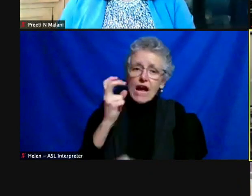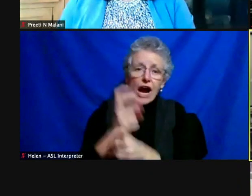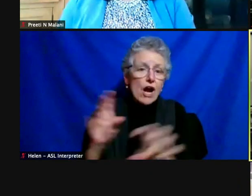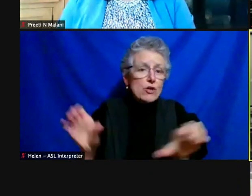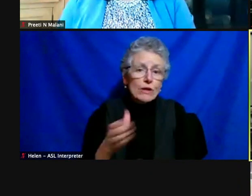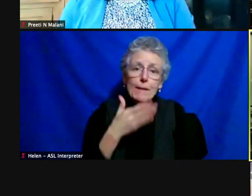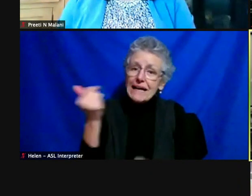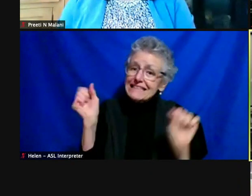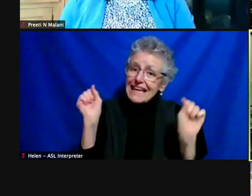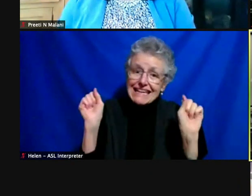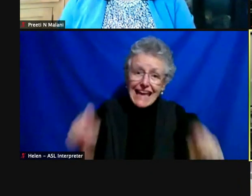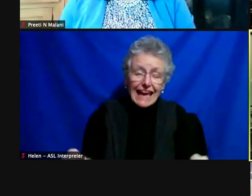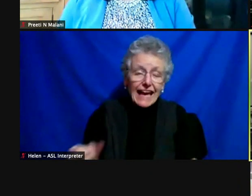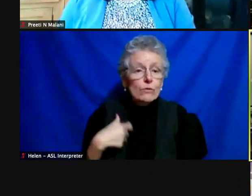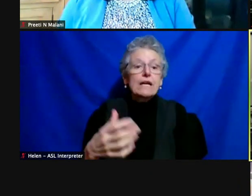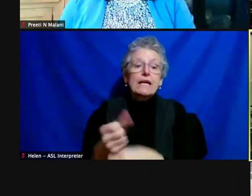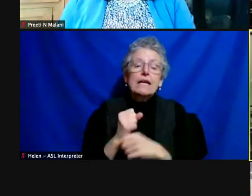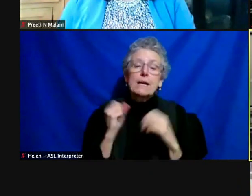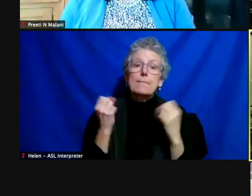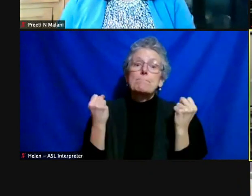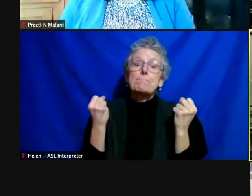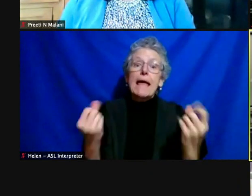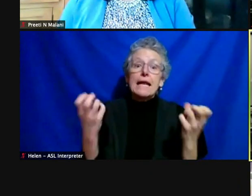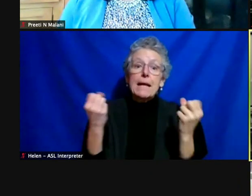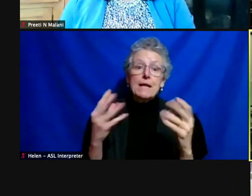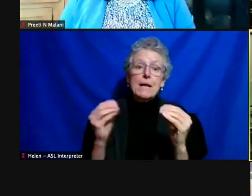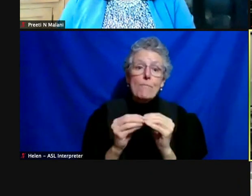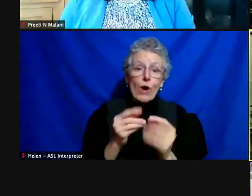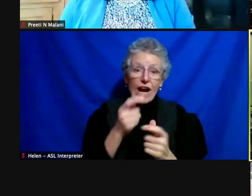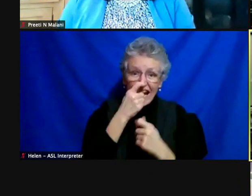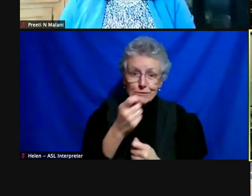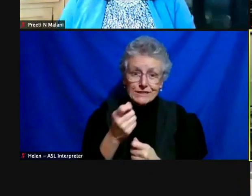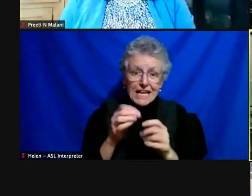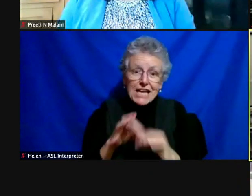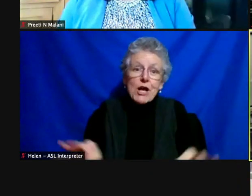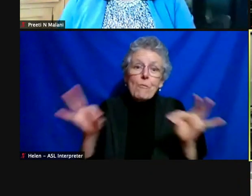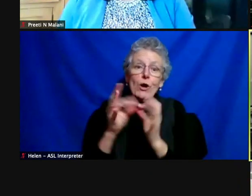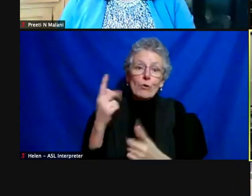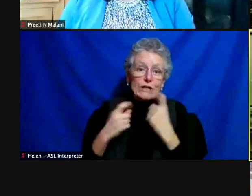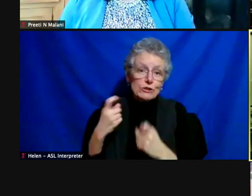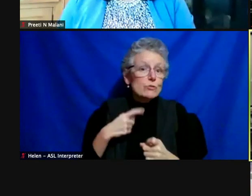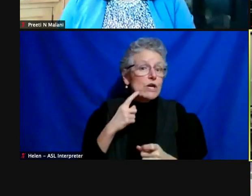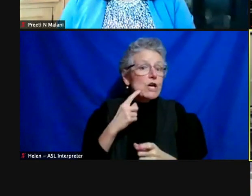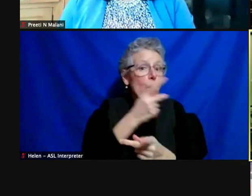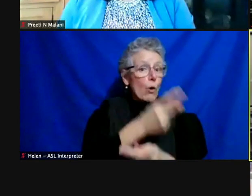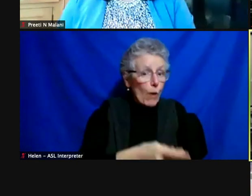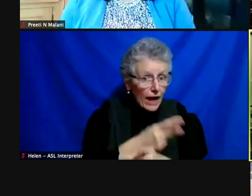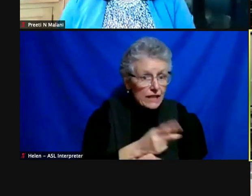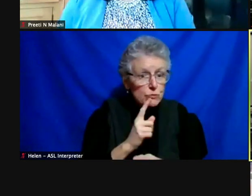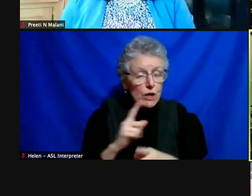We received many many more interesting and important questions. We're gonna mind those questions. We're gonna pop them up on FAQ's,